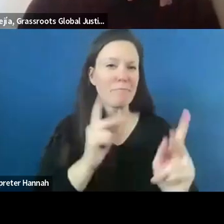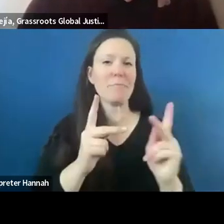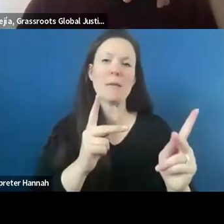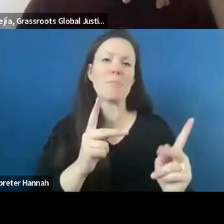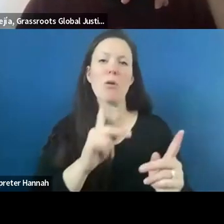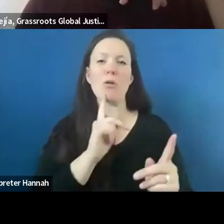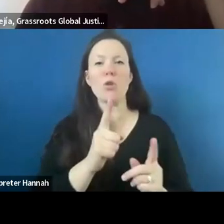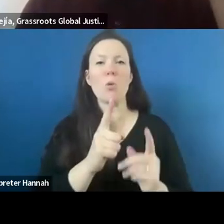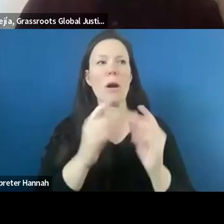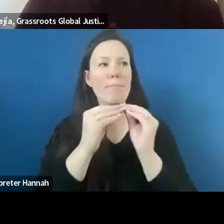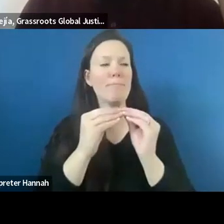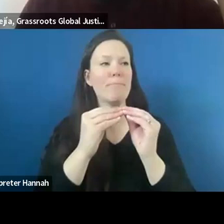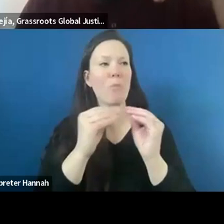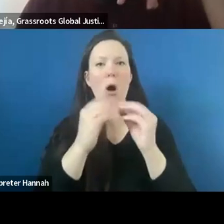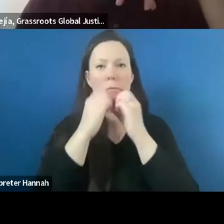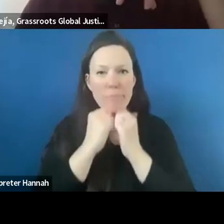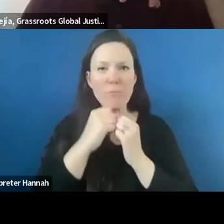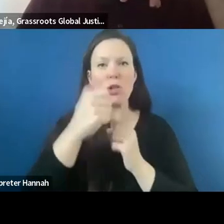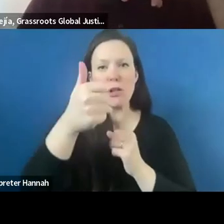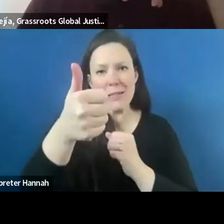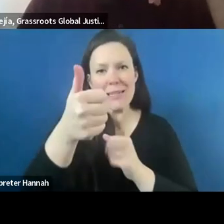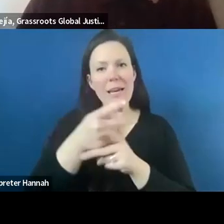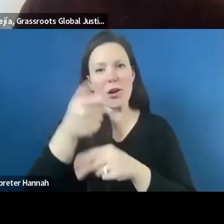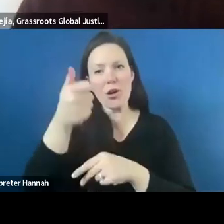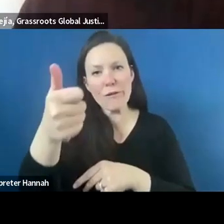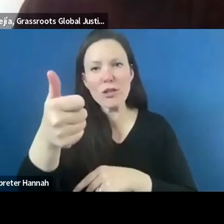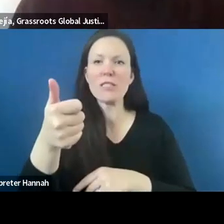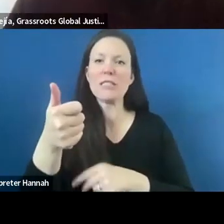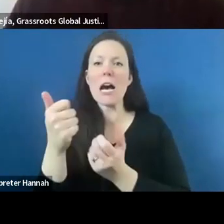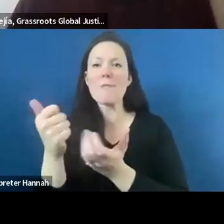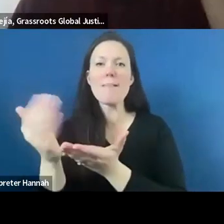It is incapable of furthering a just transition. When we talk about a just transition, we need to talk about ownership.